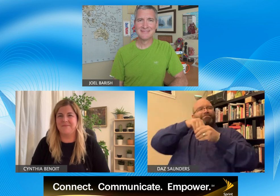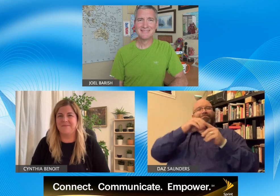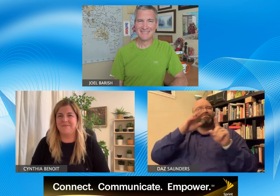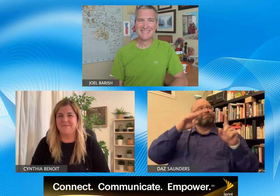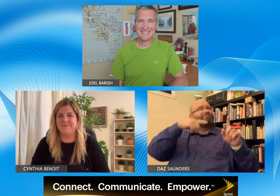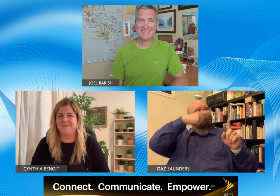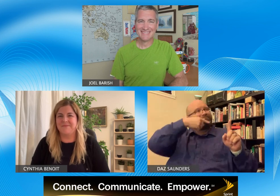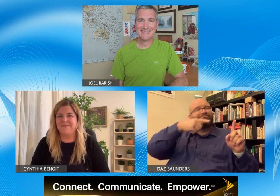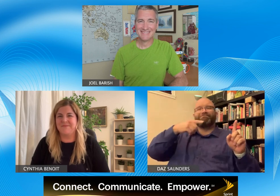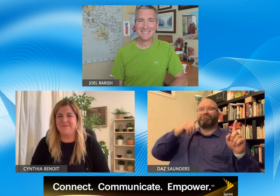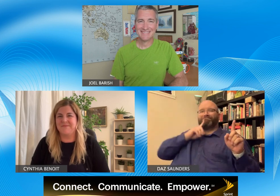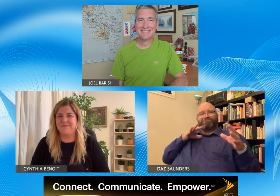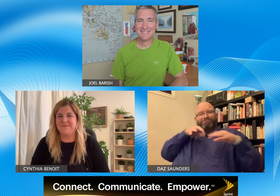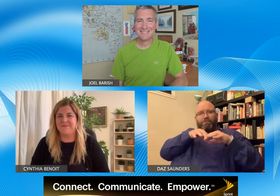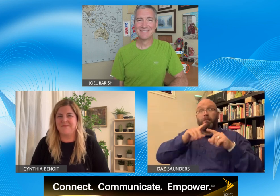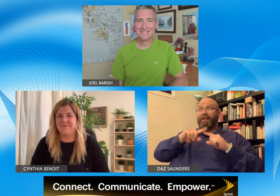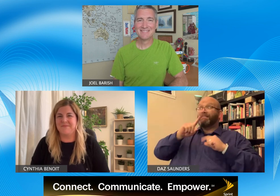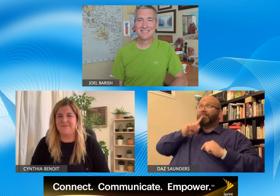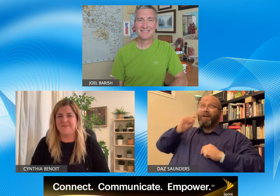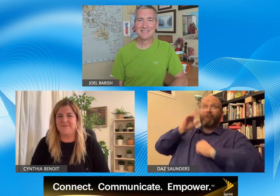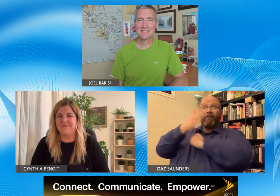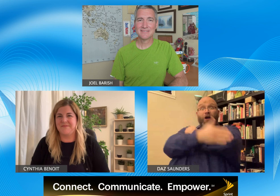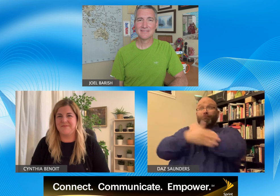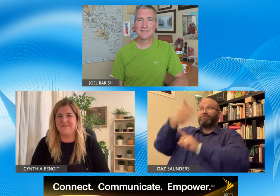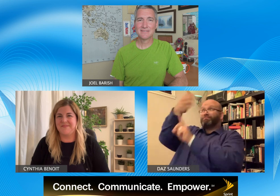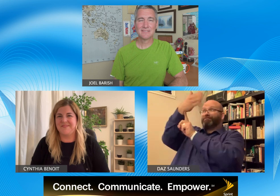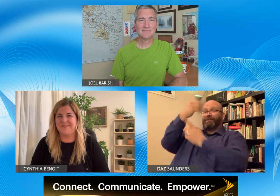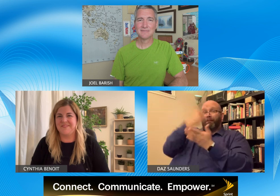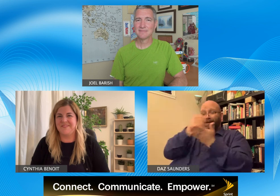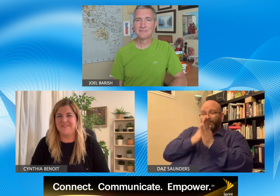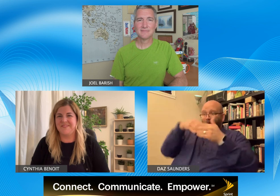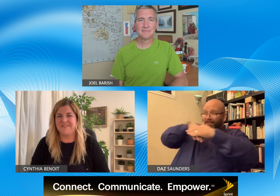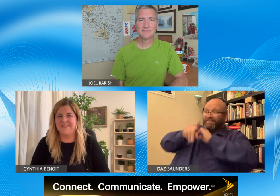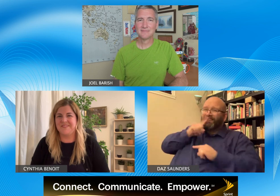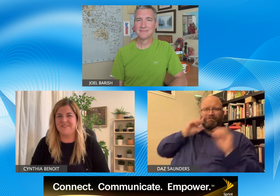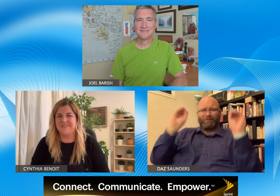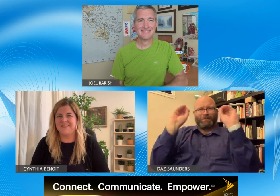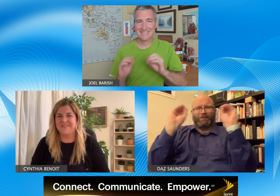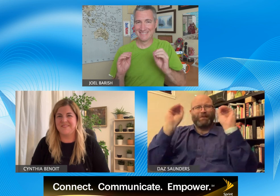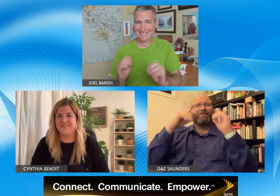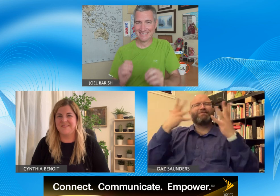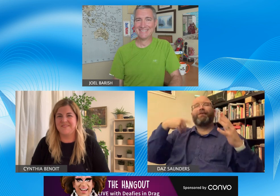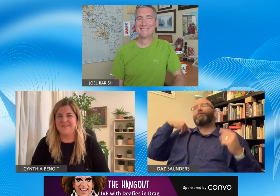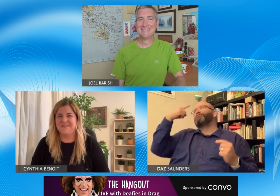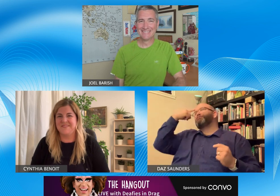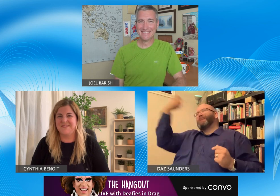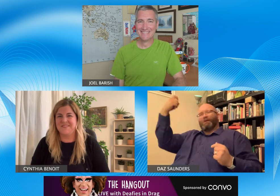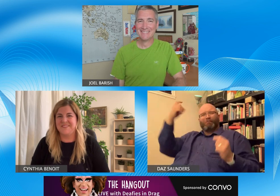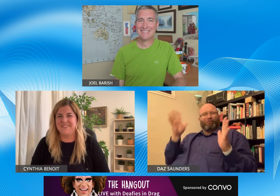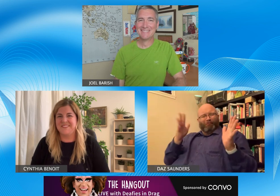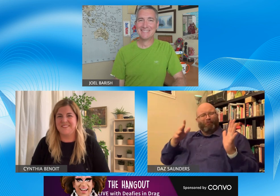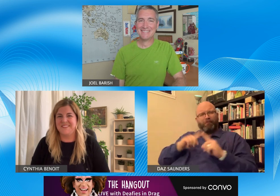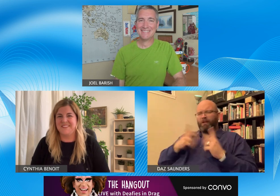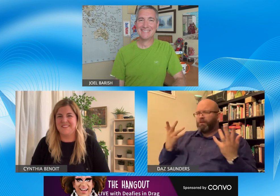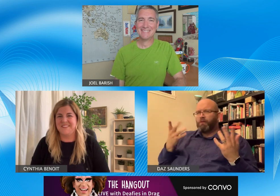There’s no such thing. There is no “Deaf Countries” out there where a passport is required to emigrate to. It is a dream!